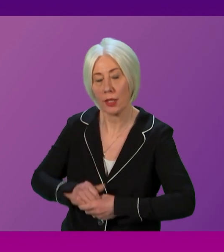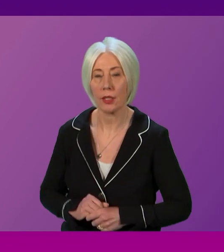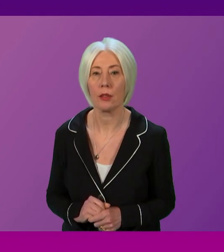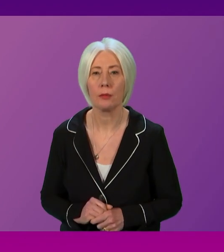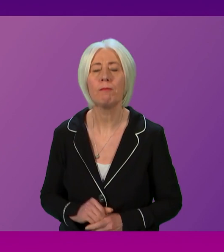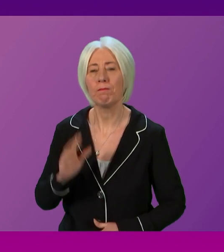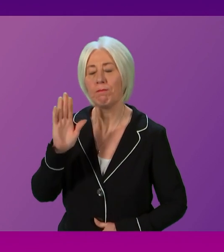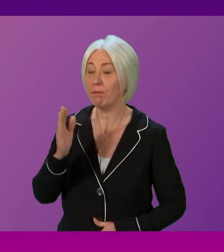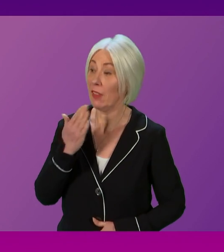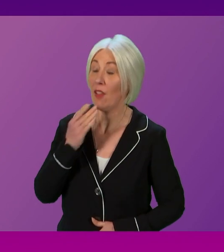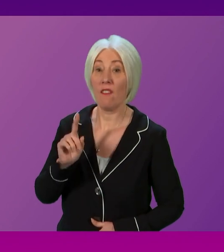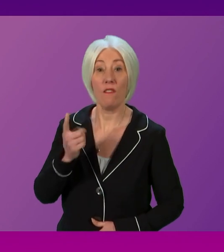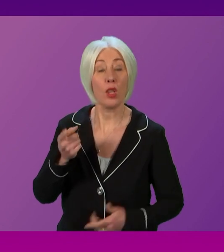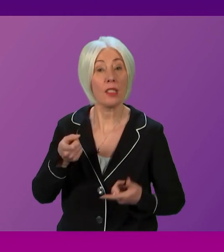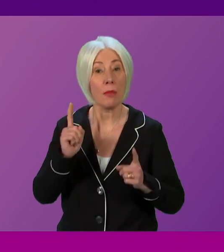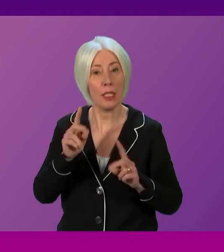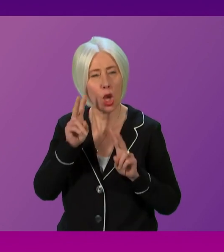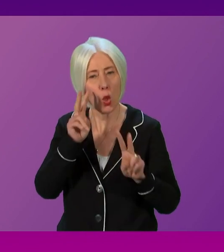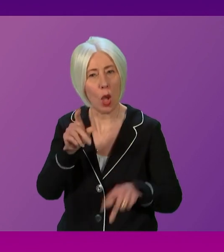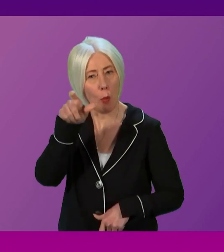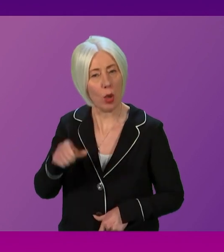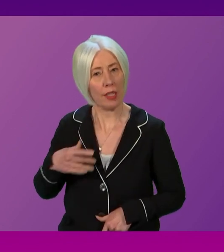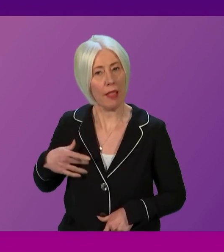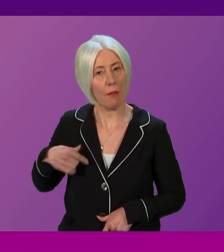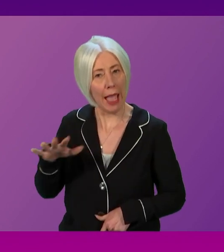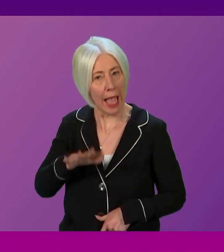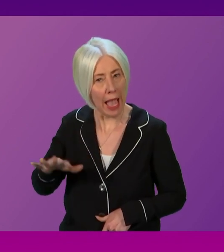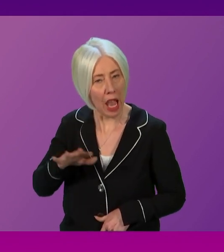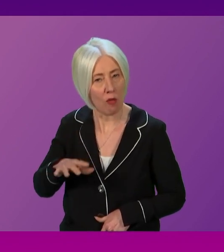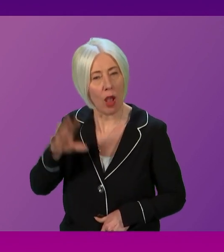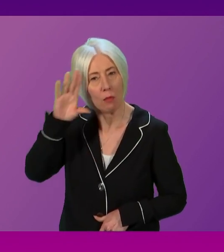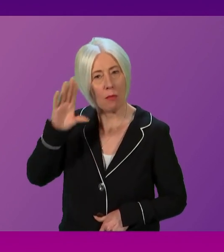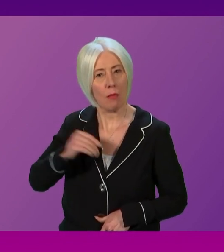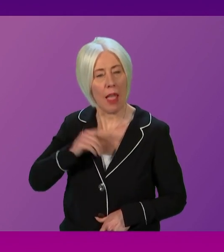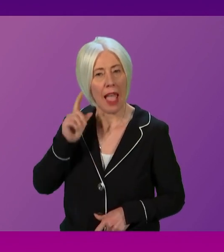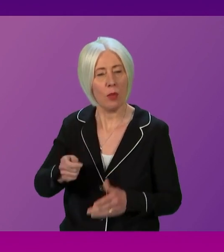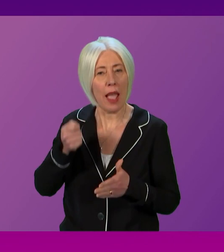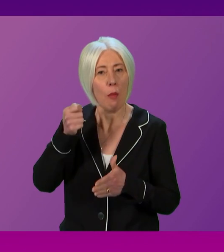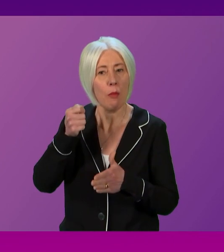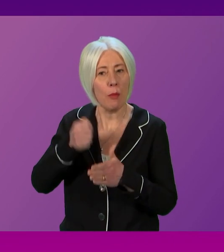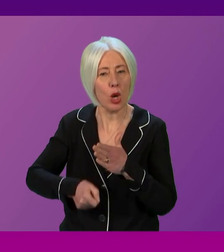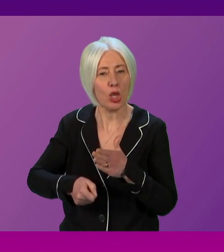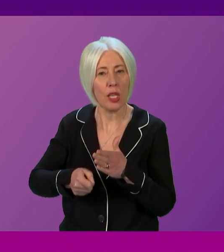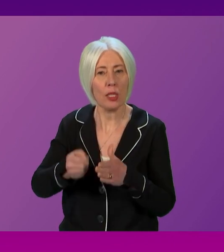I draw the attention of the First Minister to the experience of a constituent of mine, who has informed me that they were told to make an in-store purchase ahead of using a PayPoint